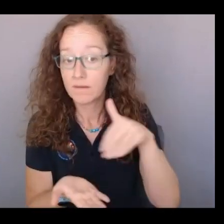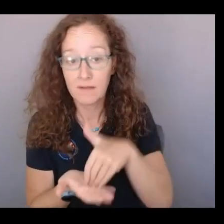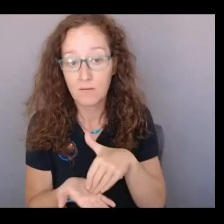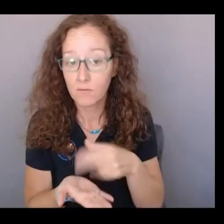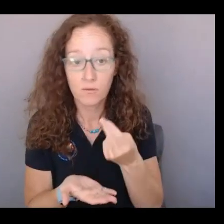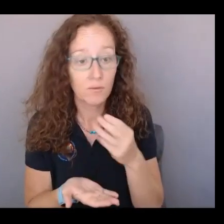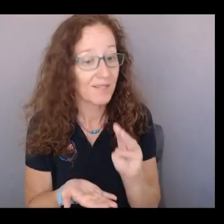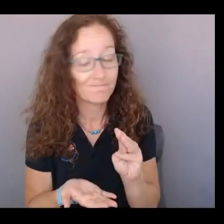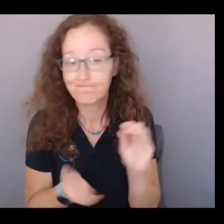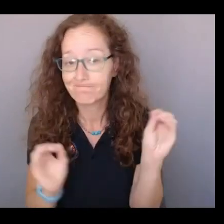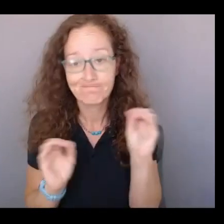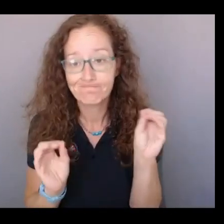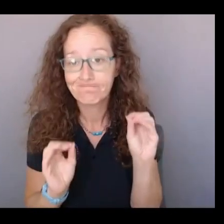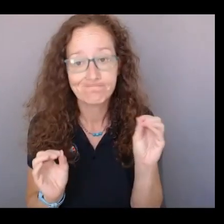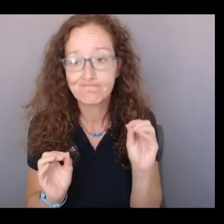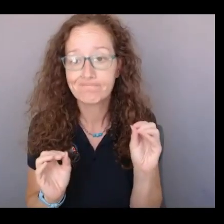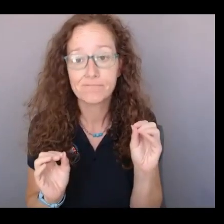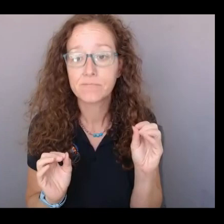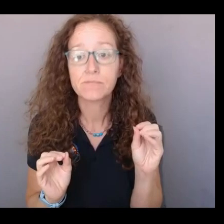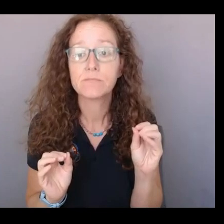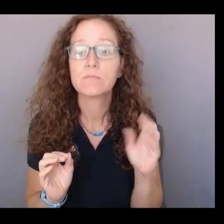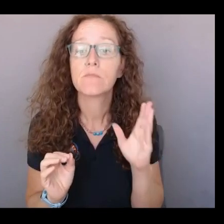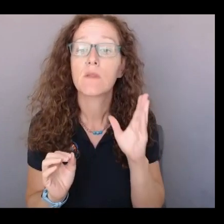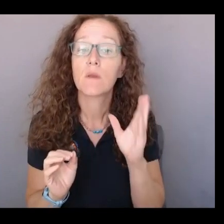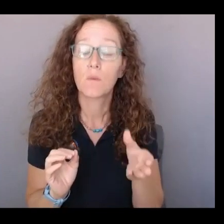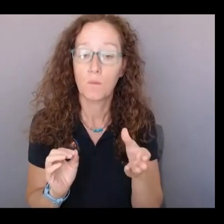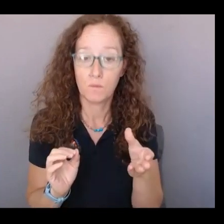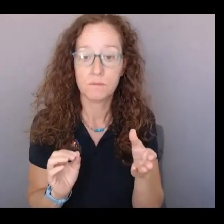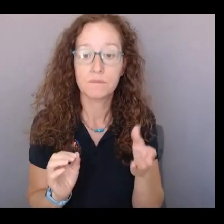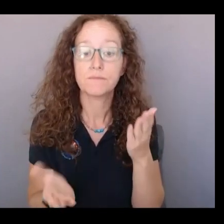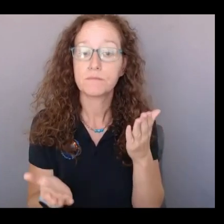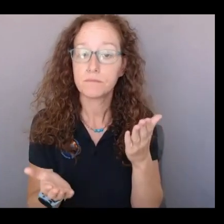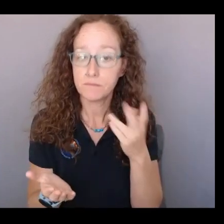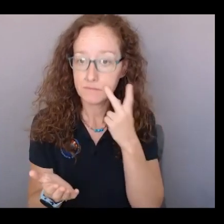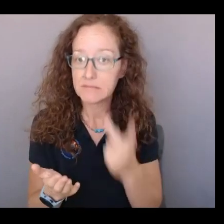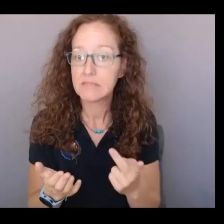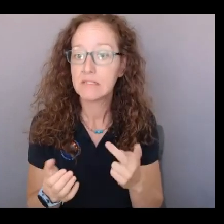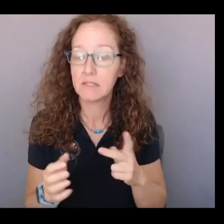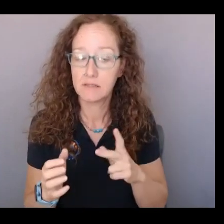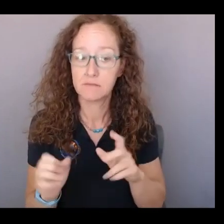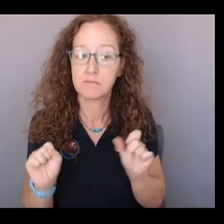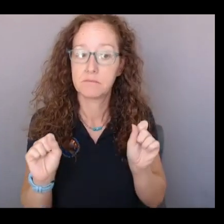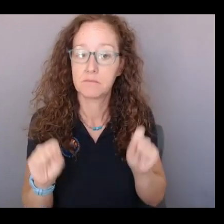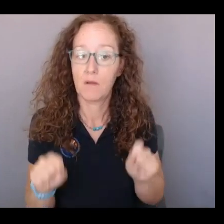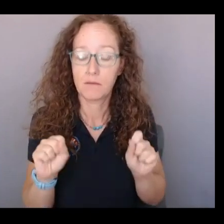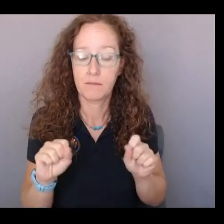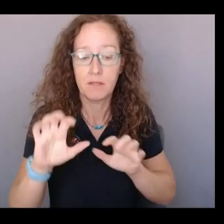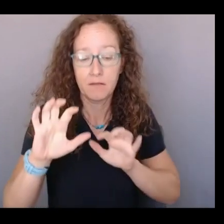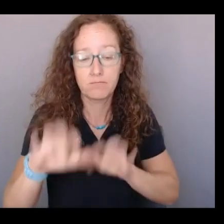will have a chance of seeing showers and thunderstorms at least through the end of next week into next weekend. And then